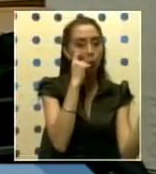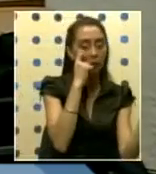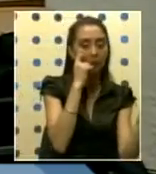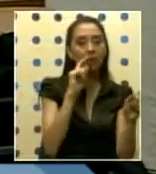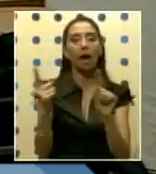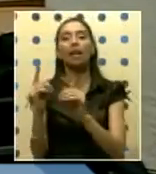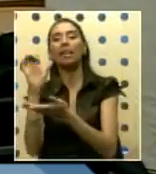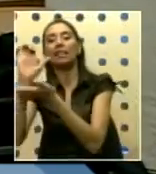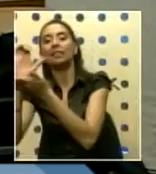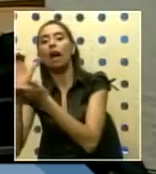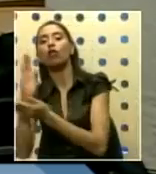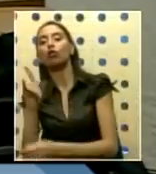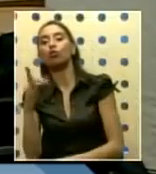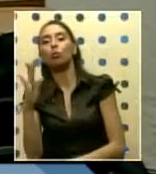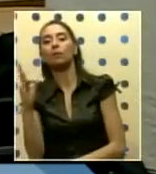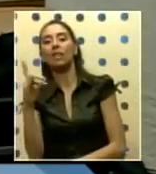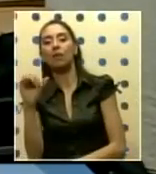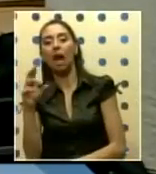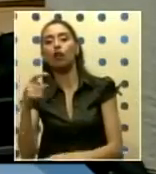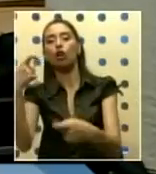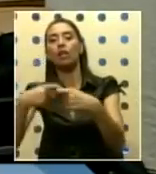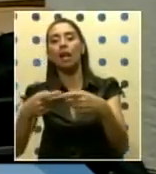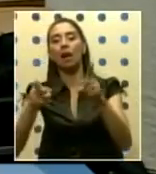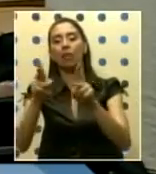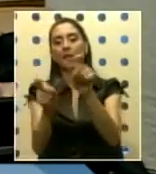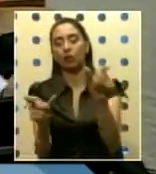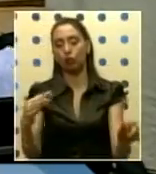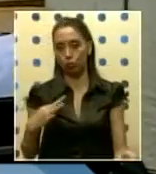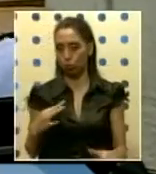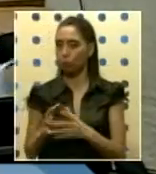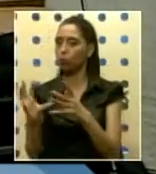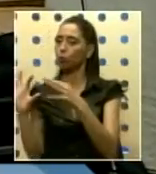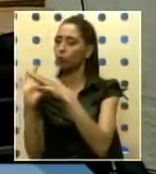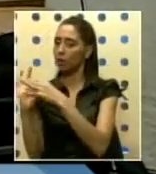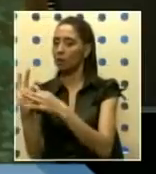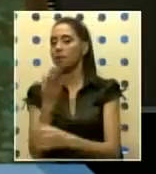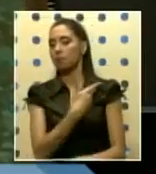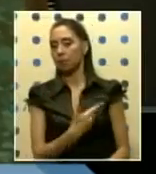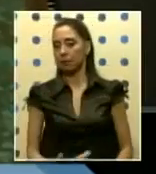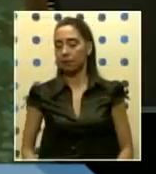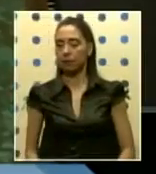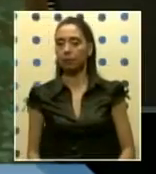that denies these rights to its citizens. Many thanks, Mr. President.